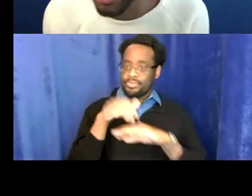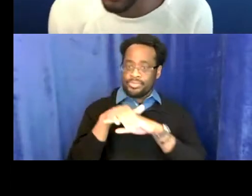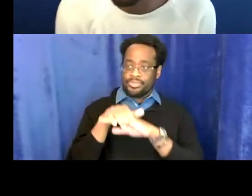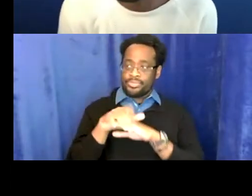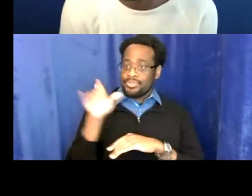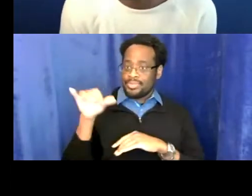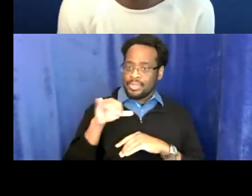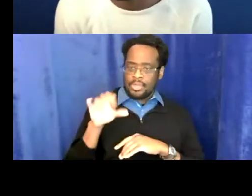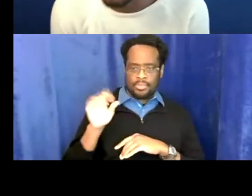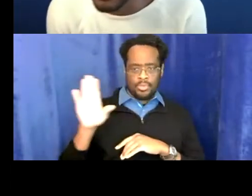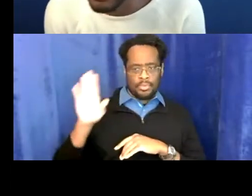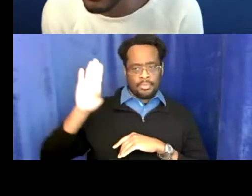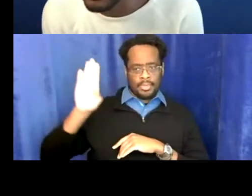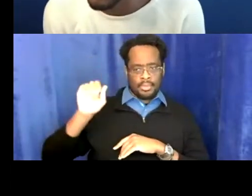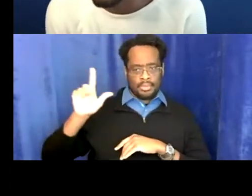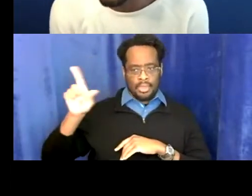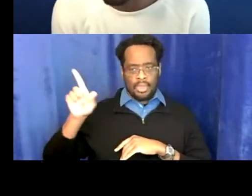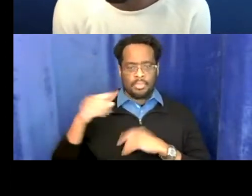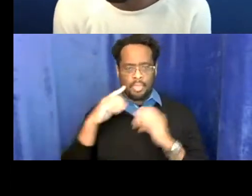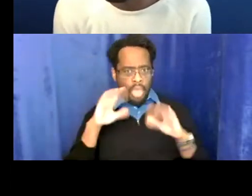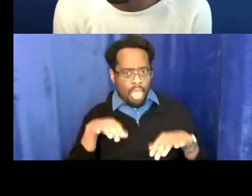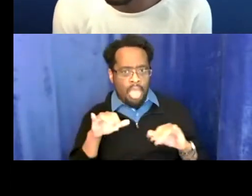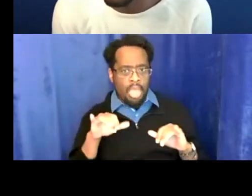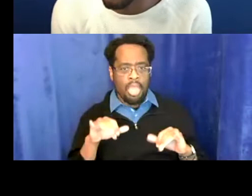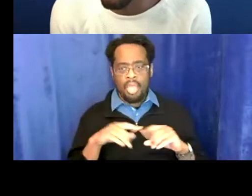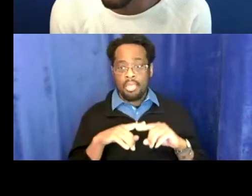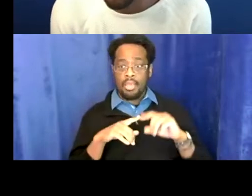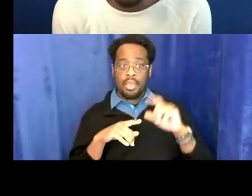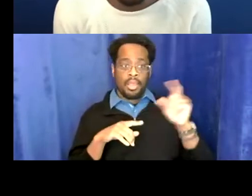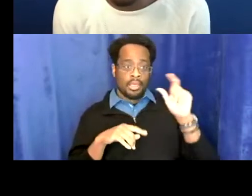but when you go to England, they have their own BSL (British Sign Language). People are shocked to